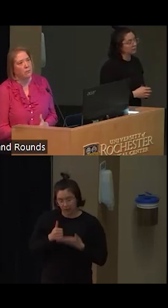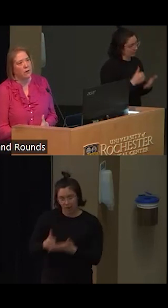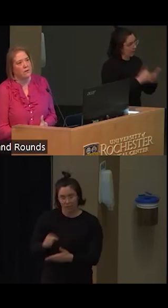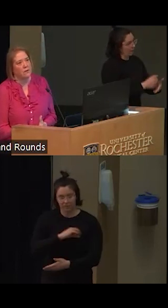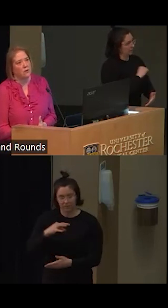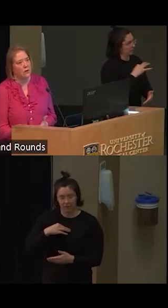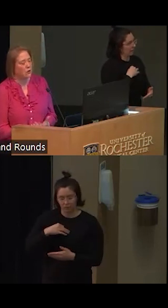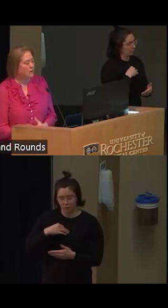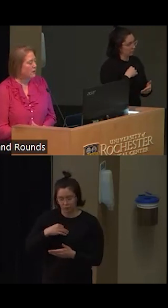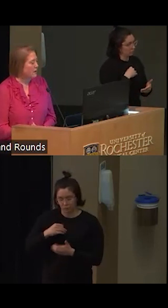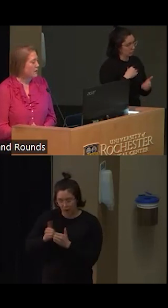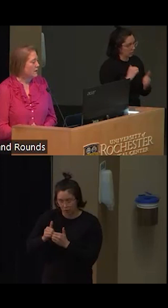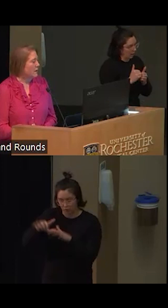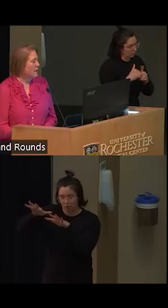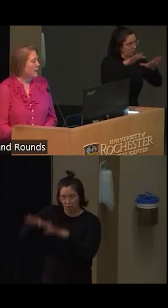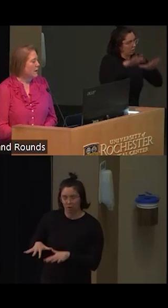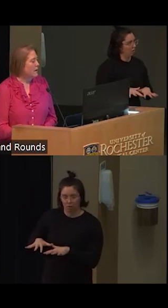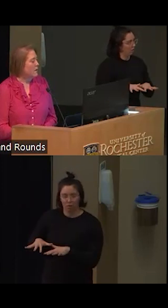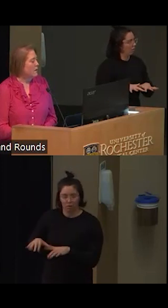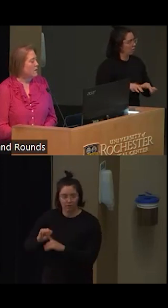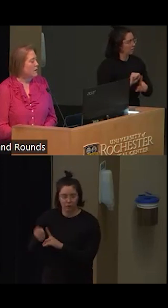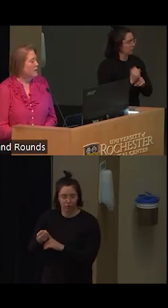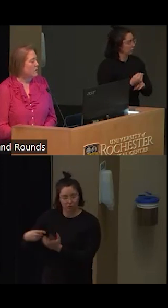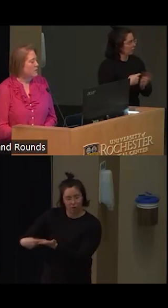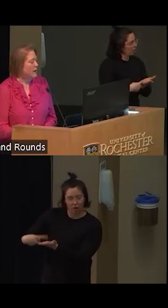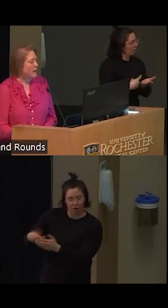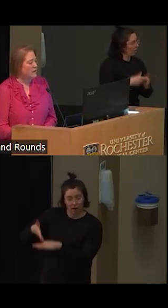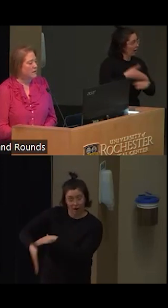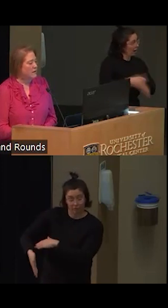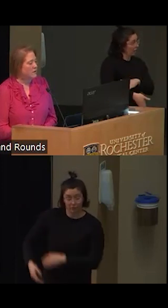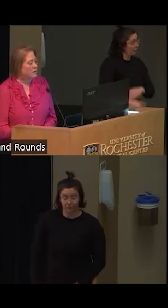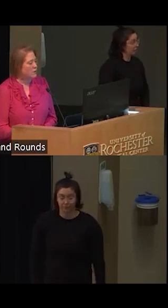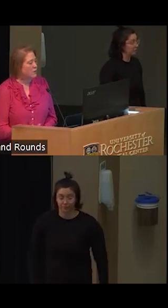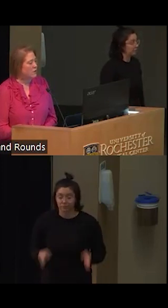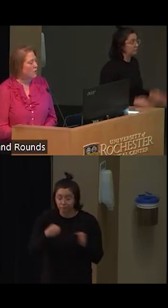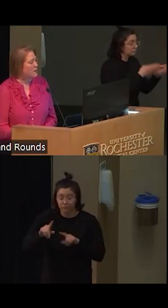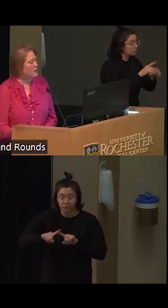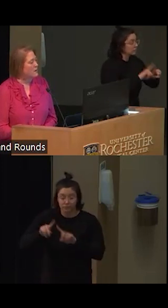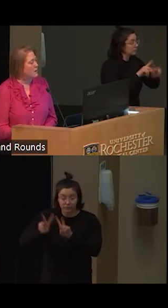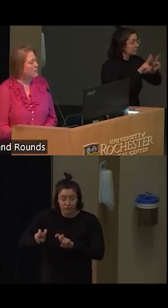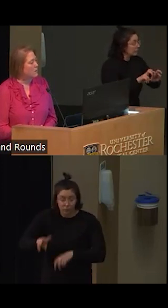to brief the situation here are examples again of the assessment tools so one is the team